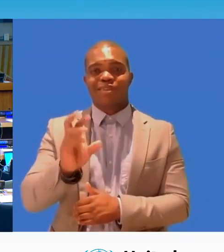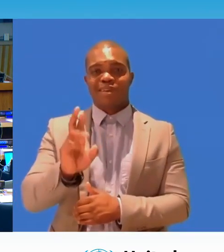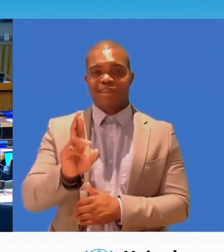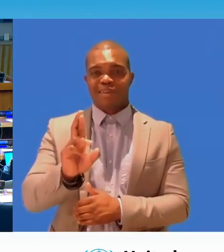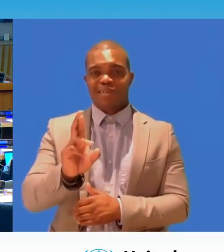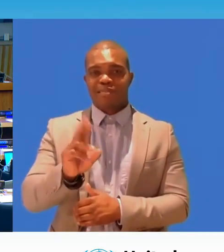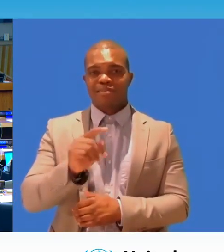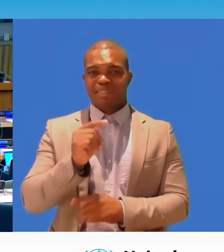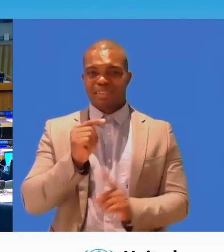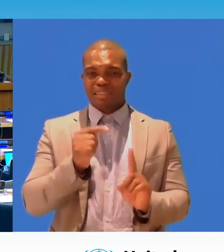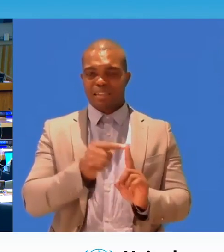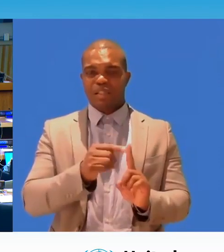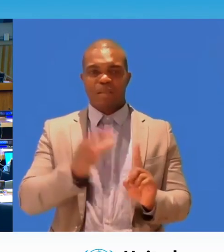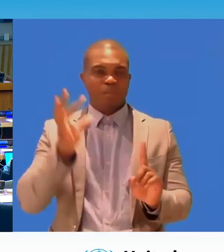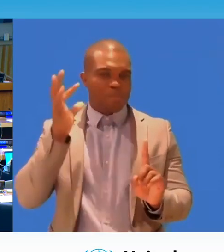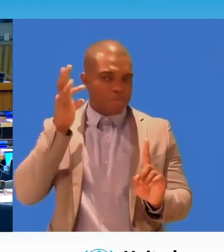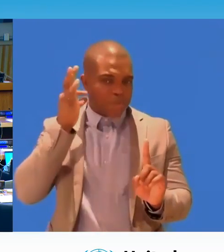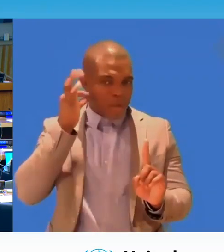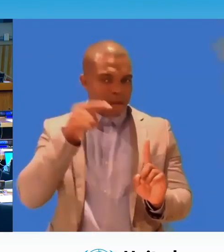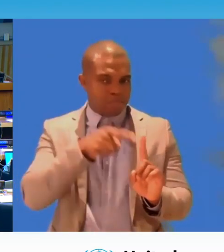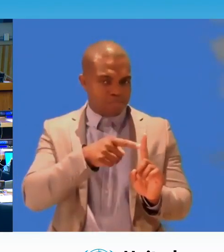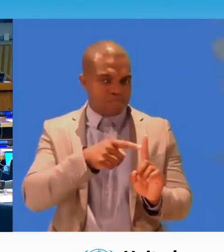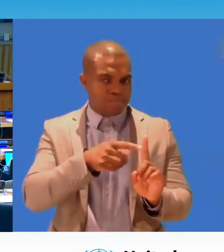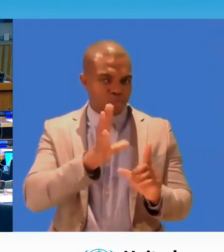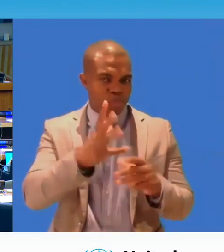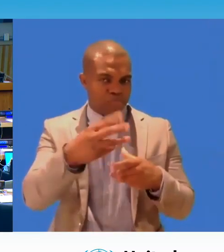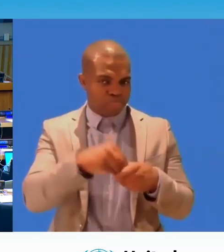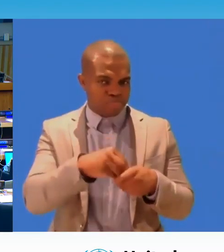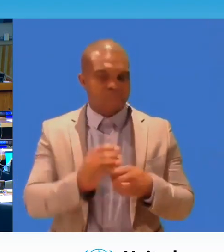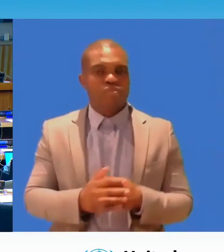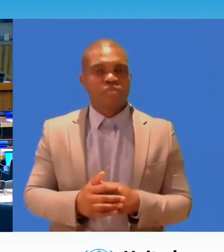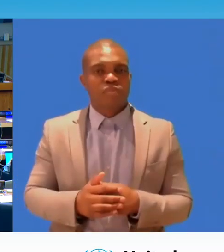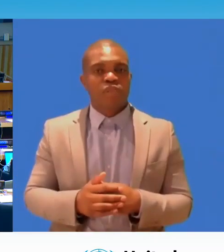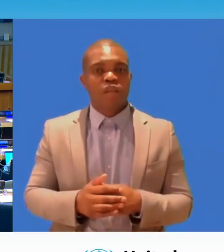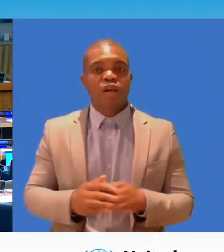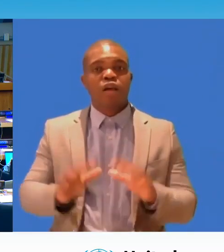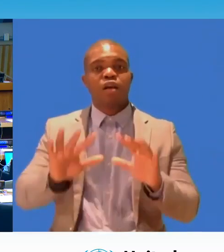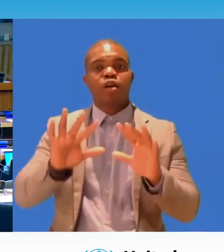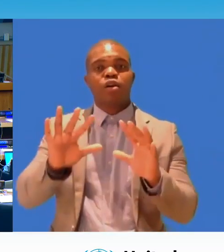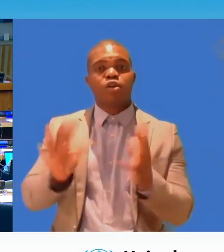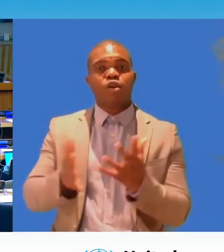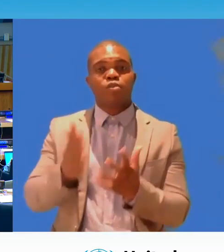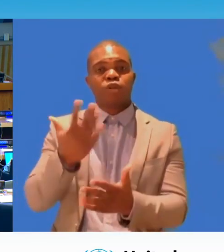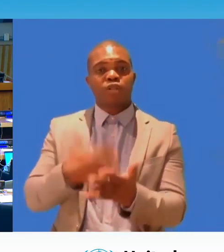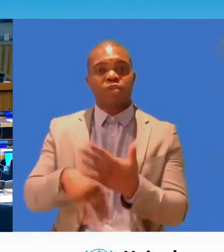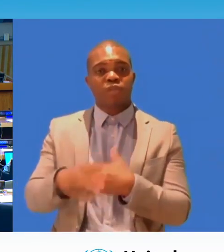disability advisor lead social specialist the World Bank Miss Sarah liser head of governance